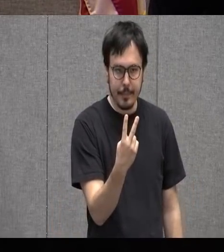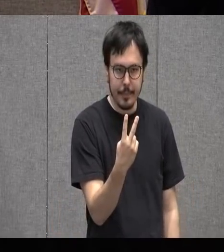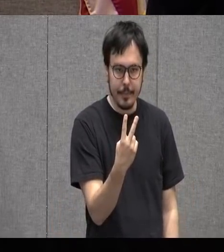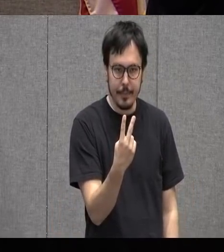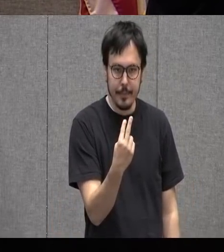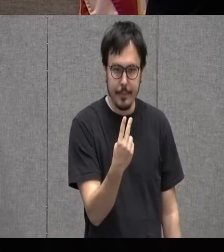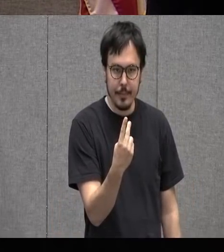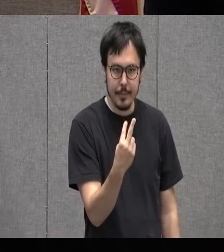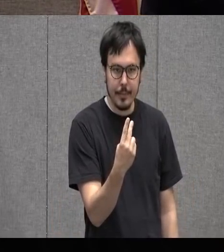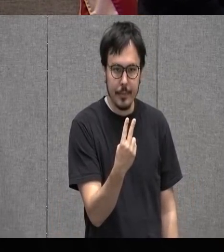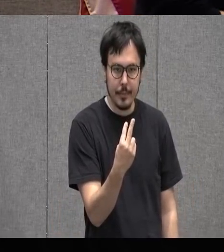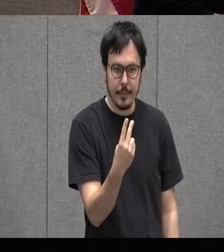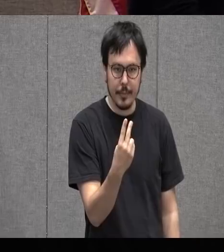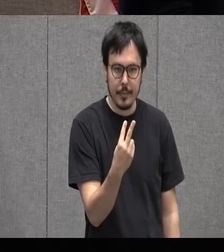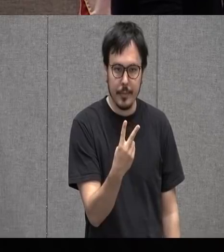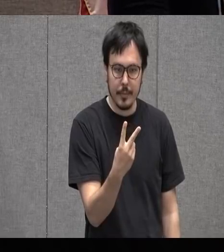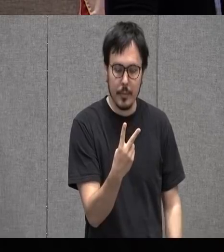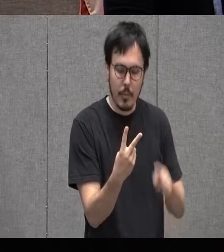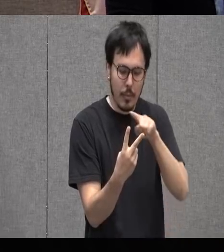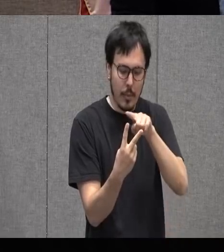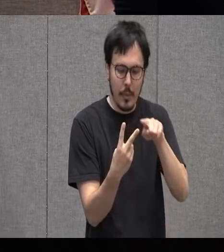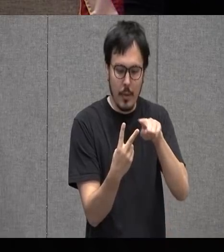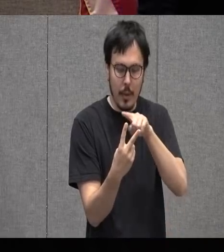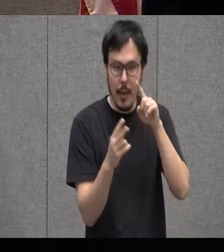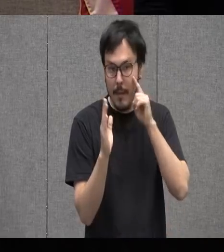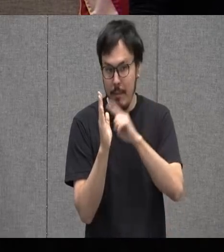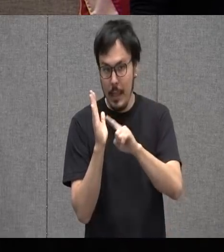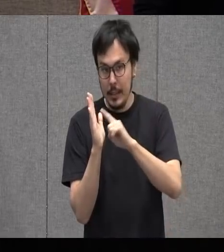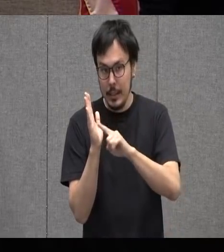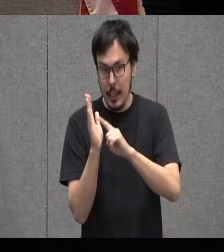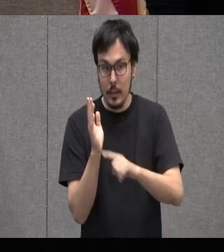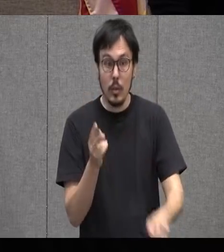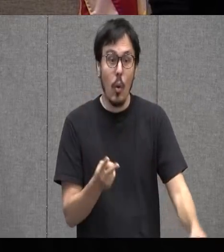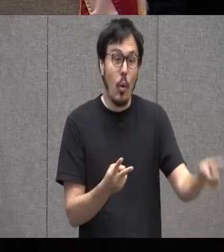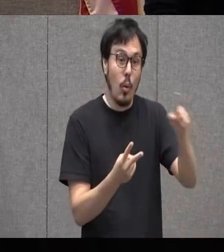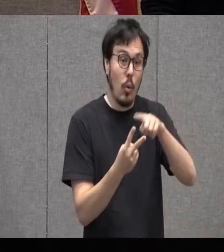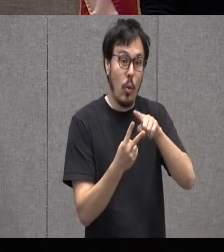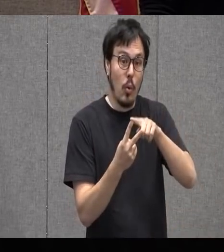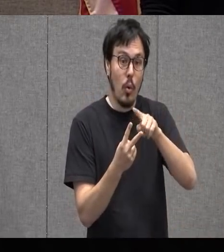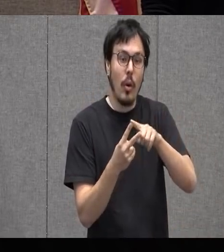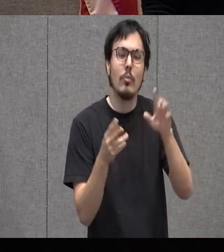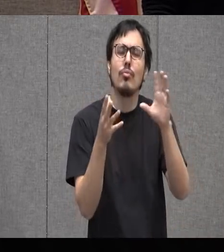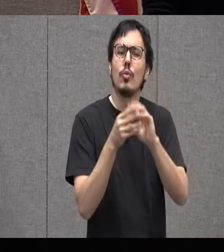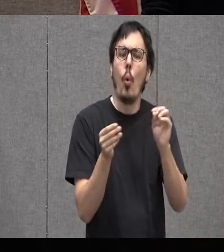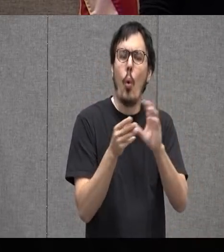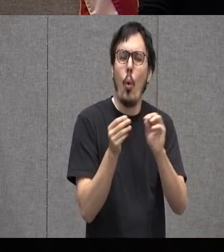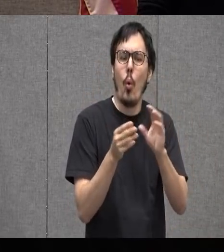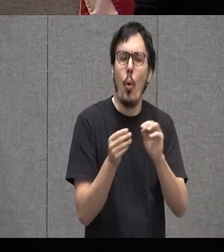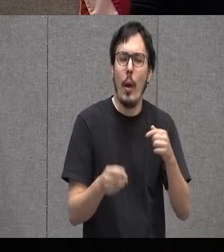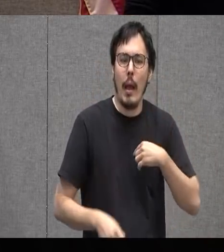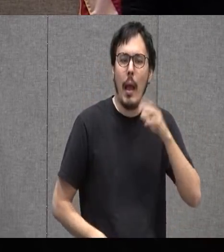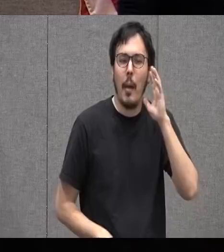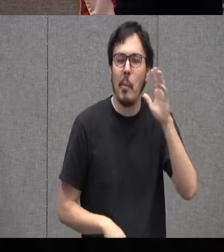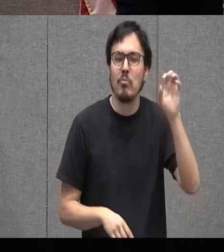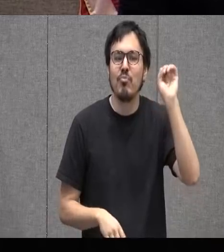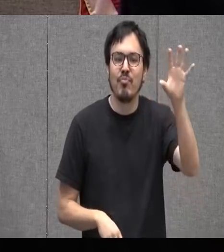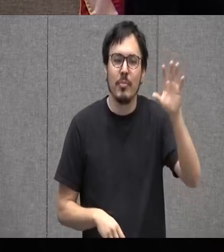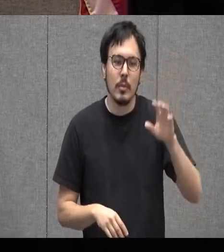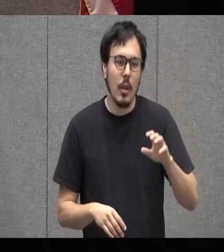The first investigation is a story I'm gonna tell you about what I did with some table salt and water that you could try at home.